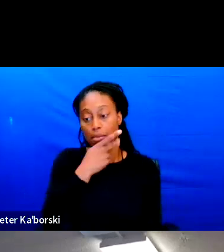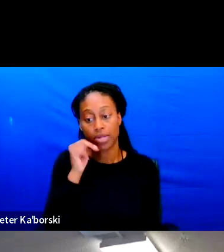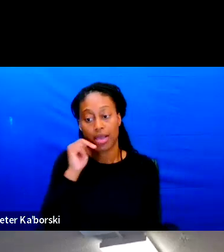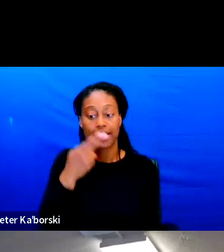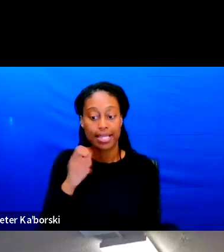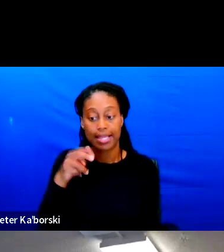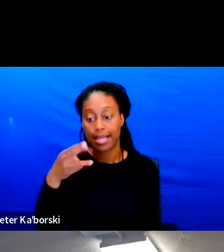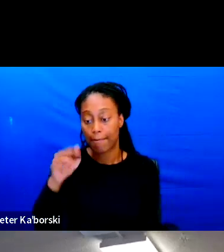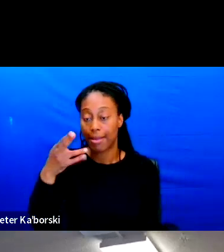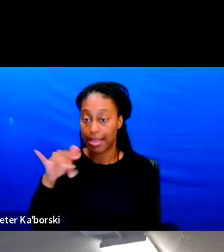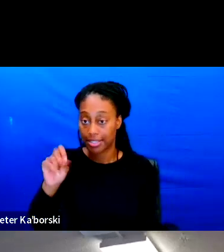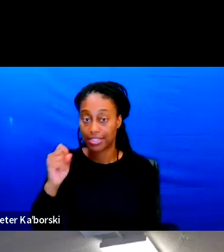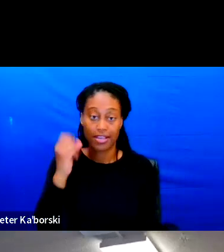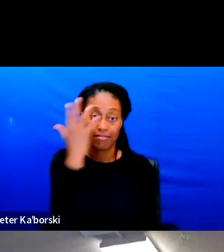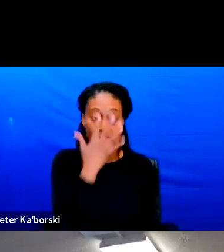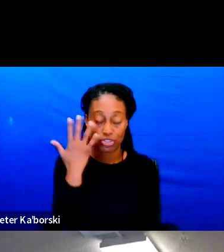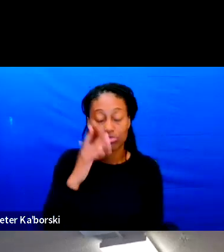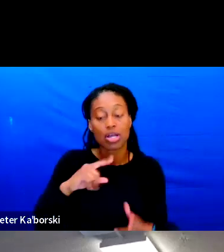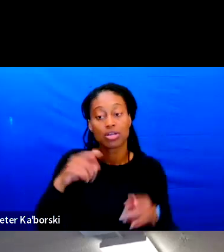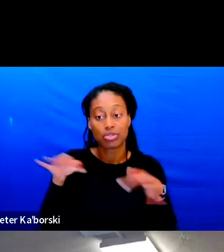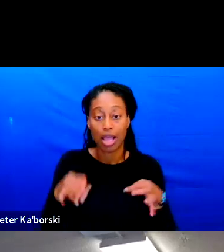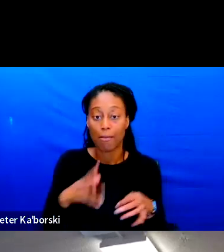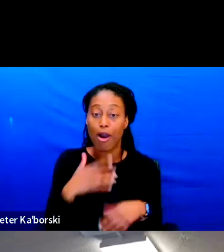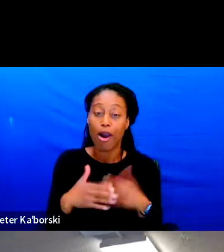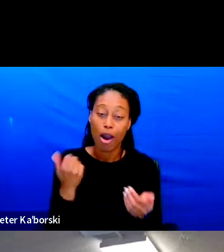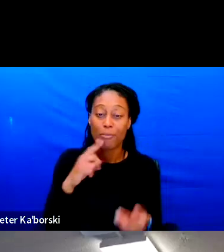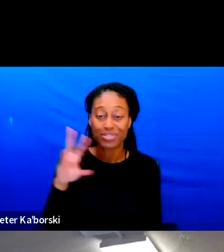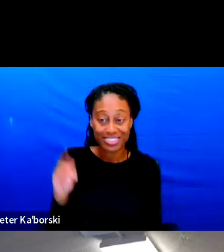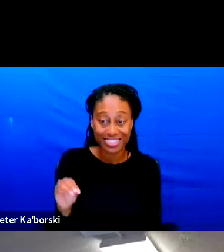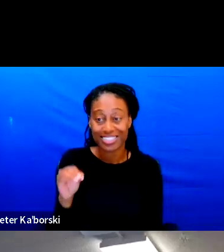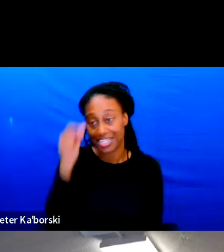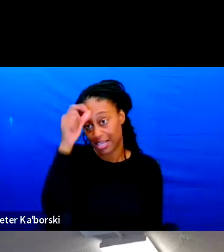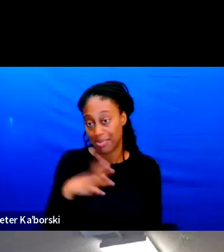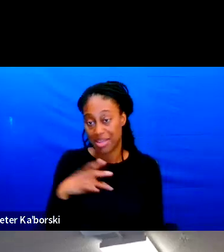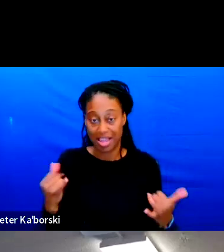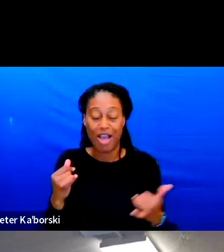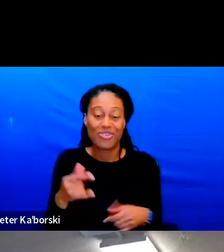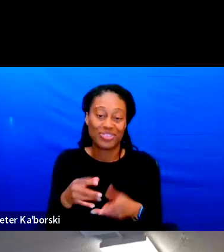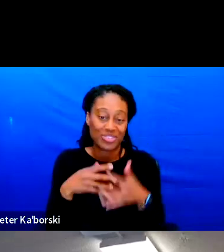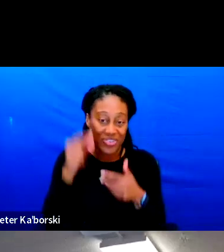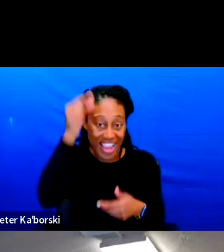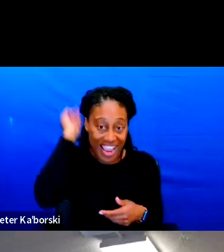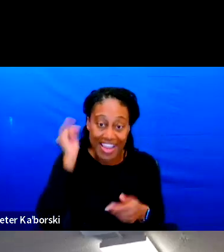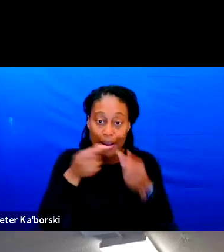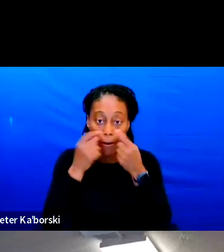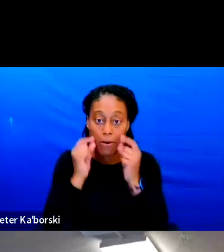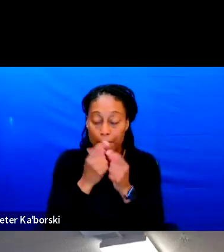Kyle Kleist: visual description. I'm a nearly 60 year old male now, with Kyle Kleist: gray hair and grey goatee and darkroom glasses.